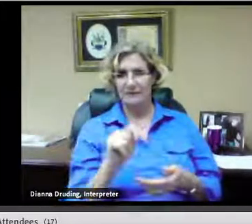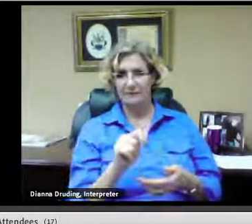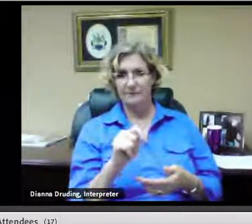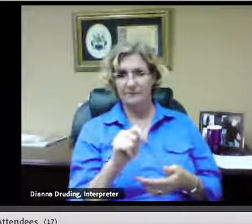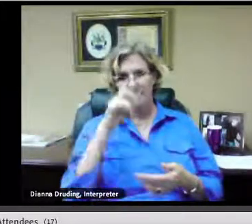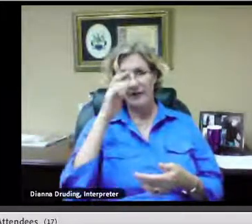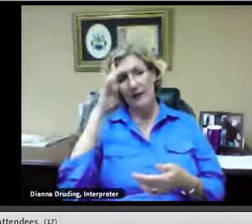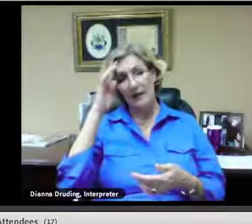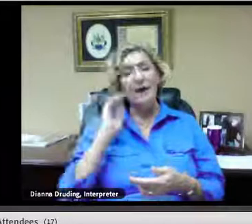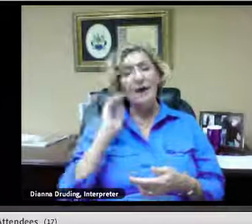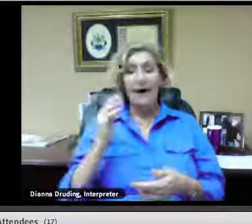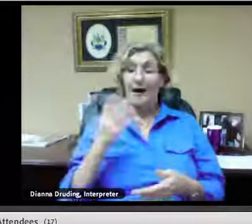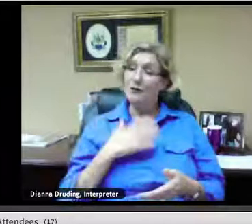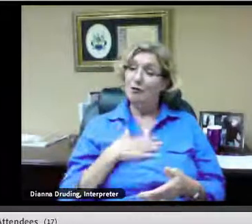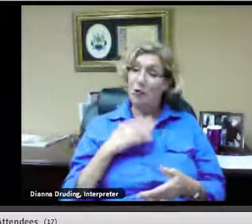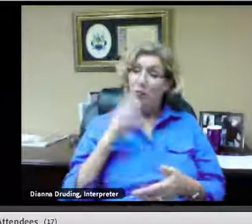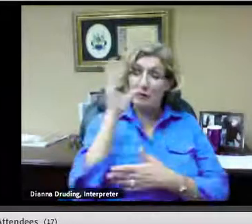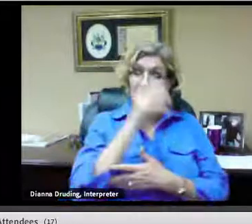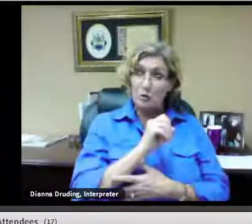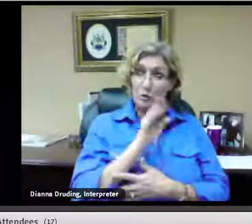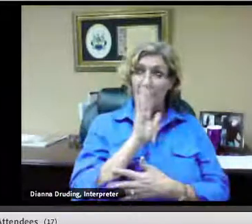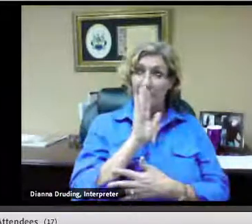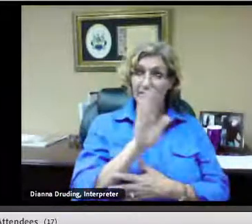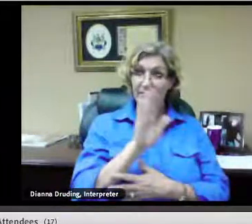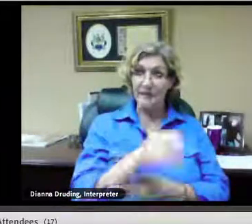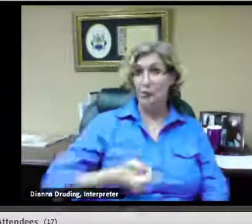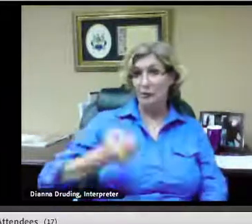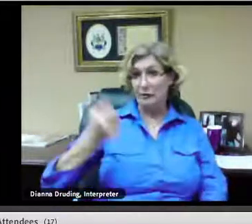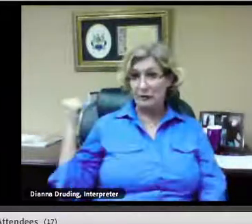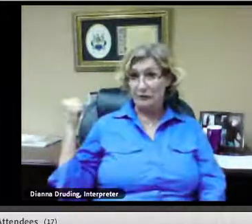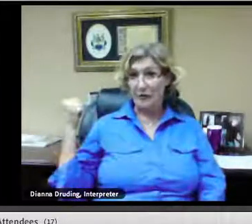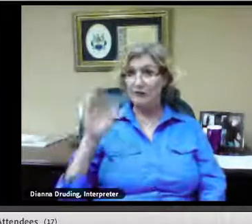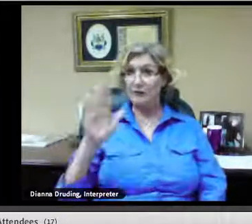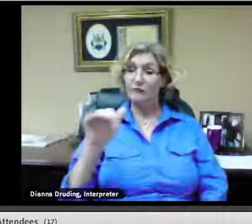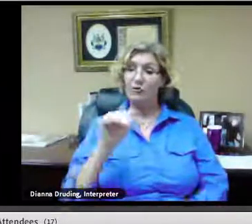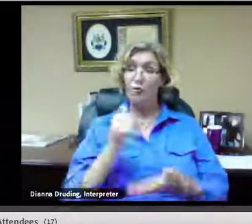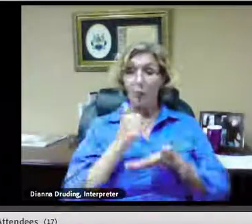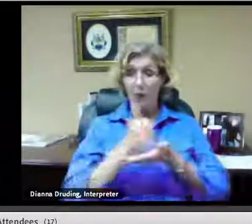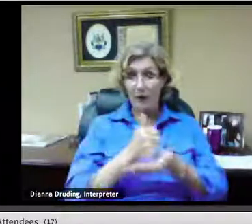There's a wide variety of disabilities, and people's responses